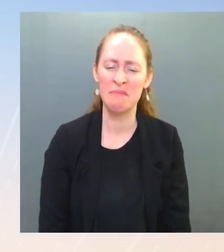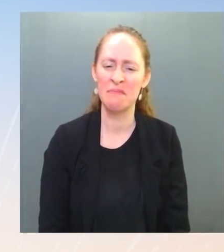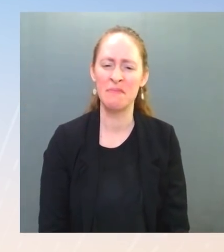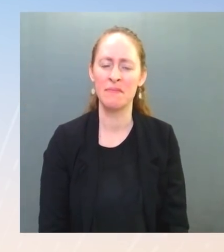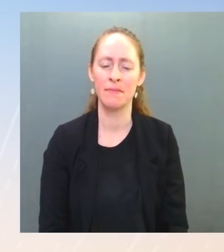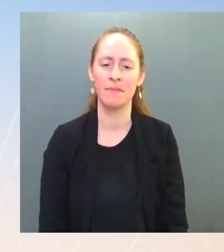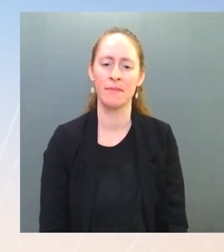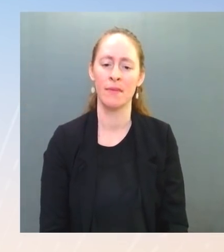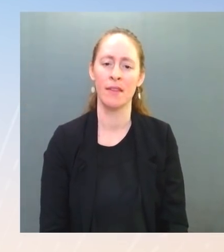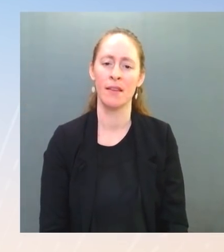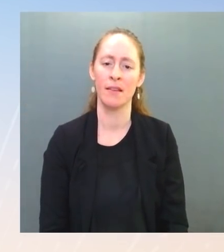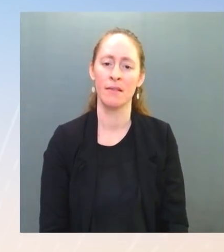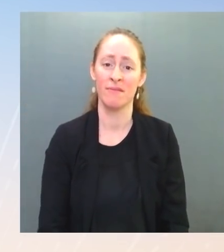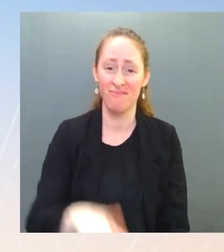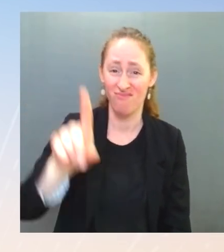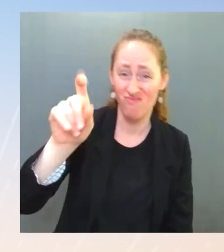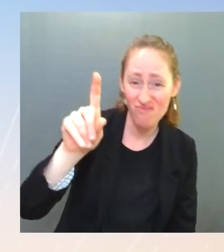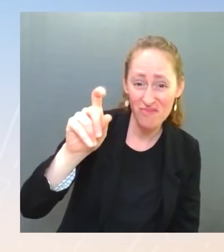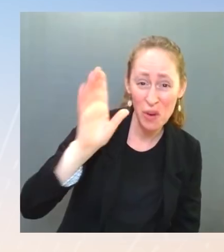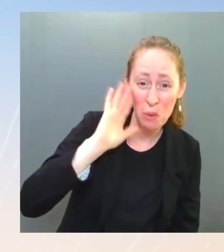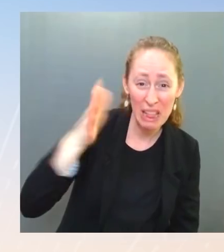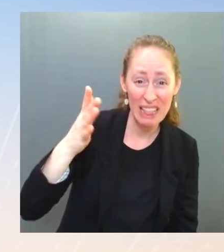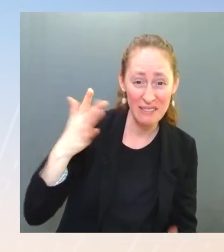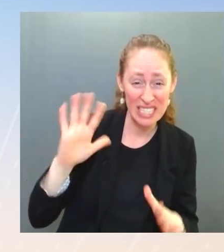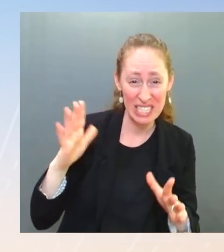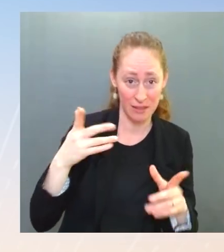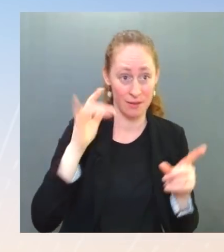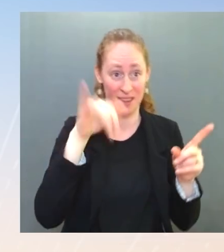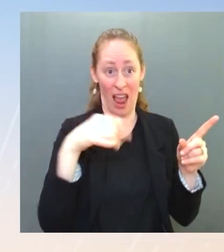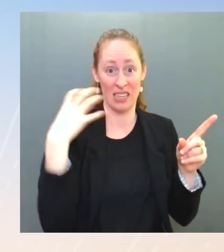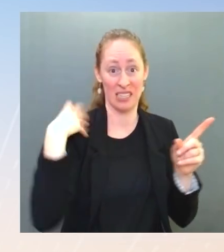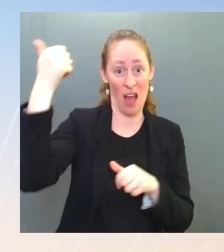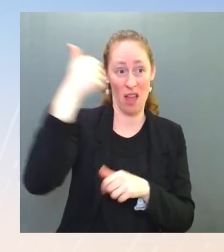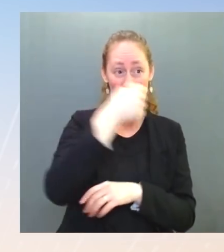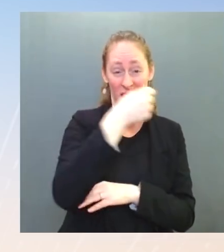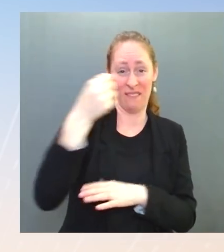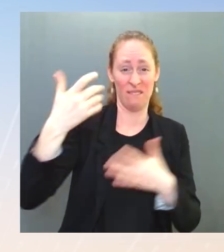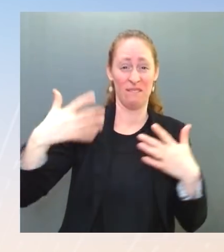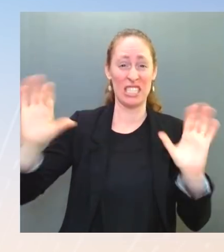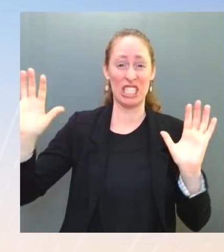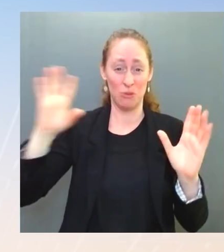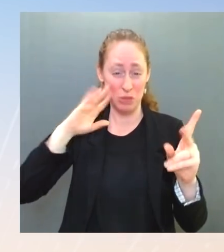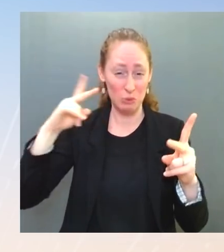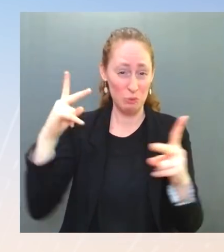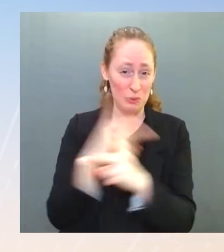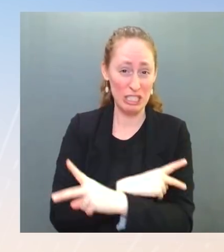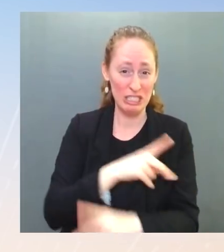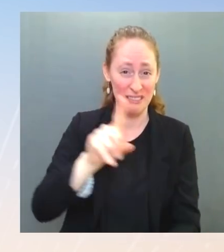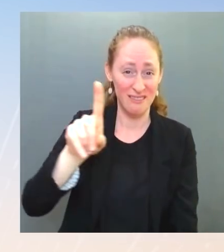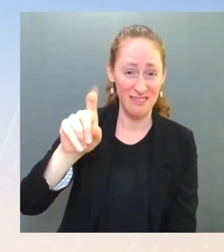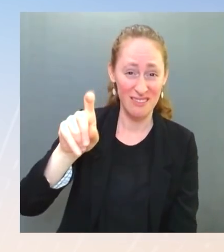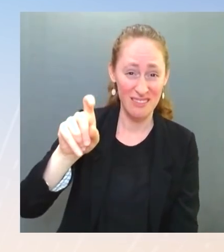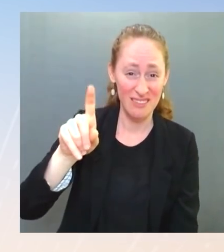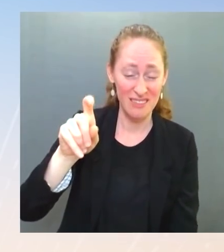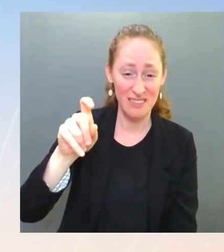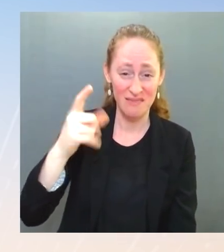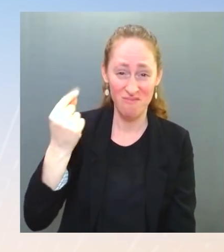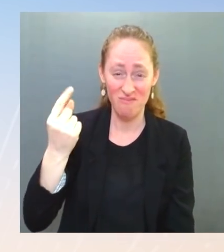what we have seen or we expect is as they have coalesced their resources,